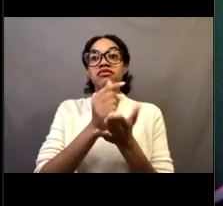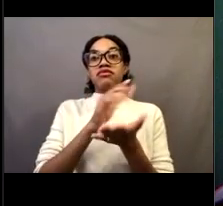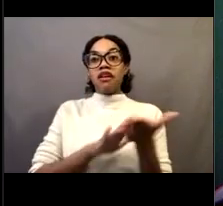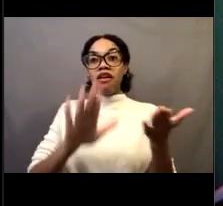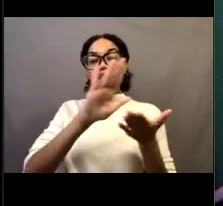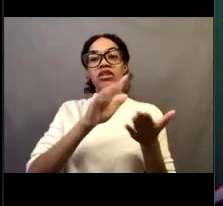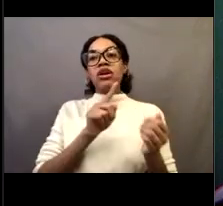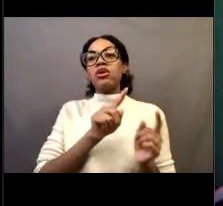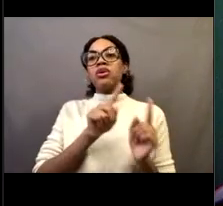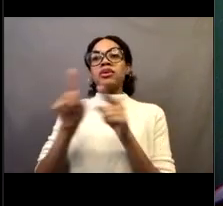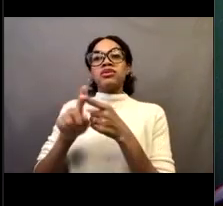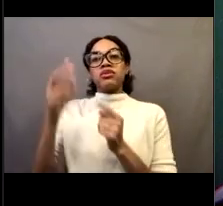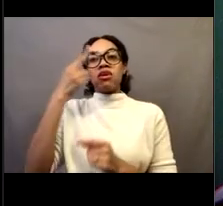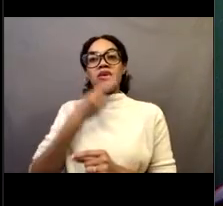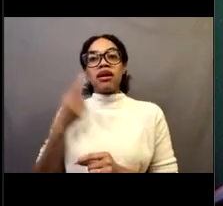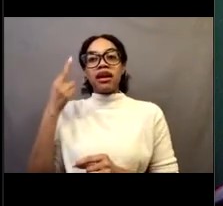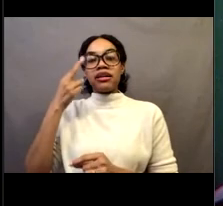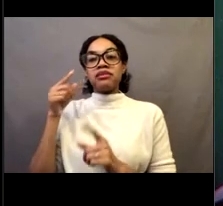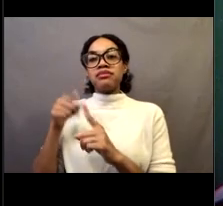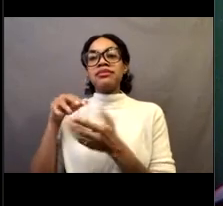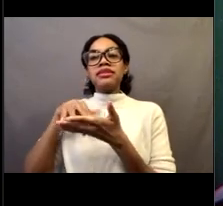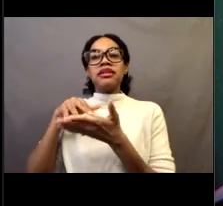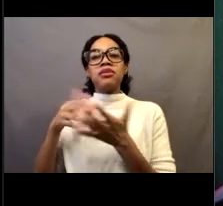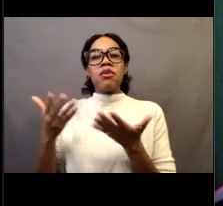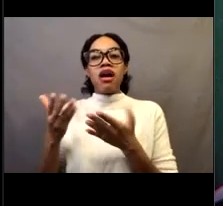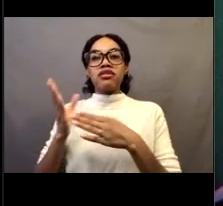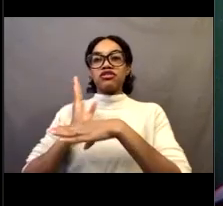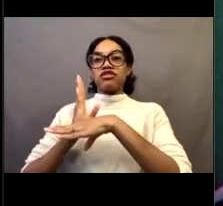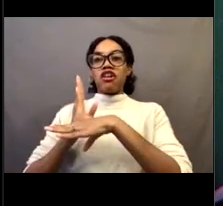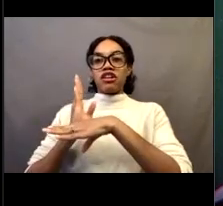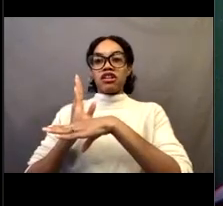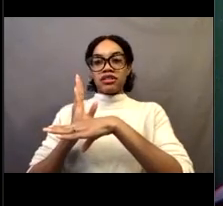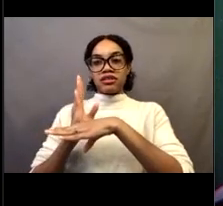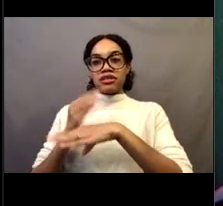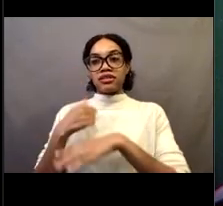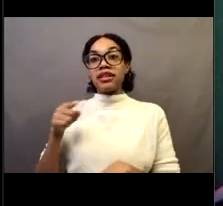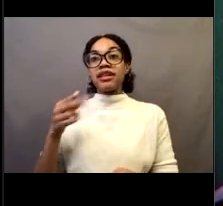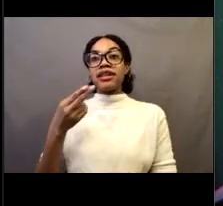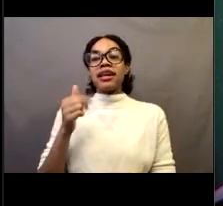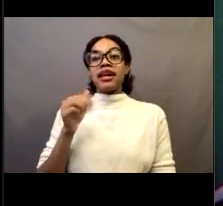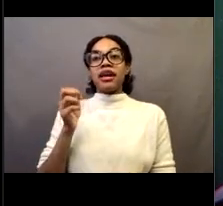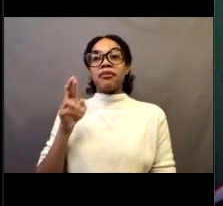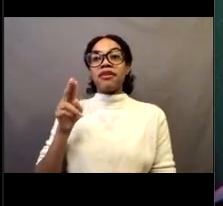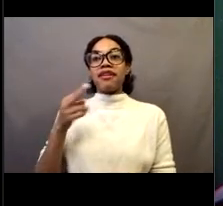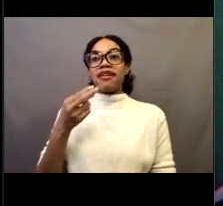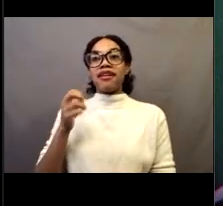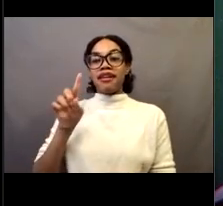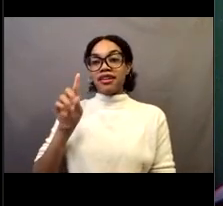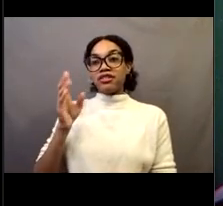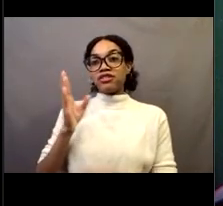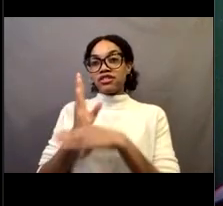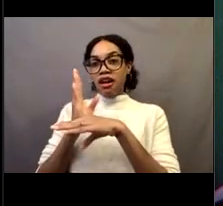and I studied population biology of hammerhead sharks for my PhD and our lab also studied all other kinds